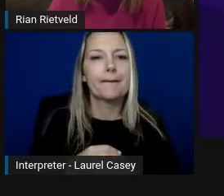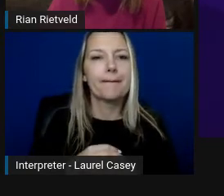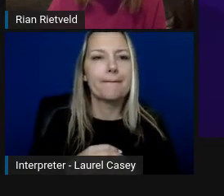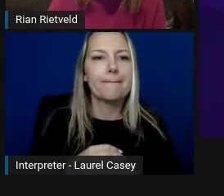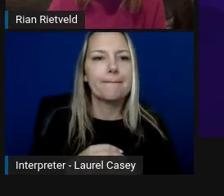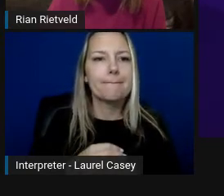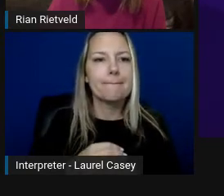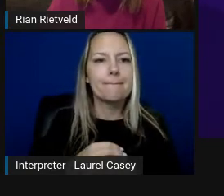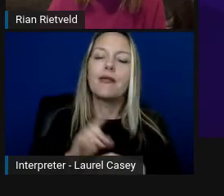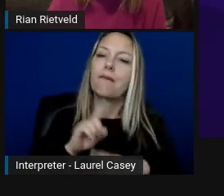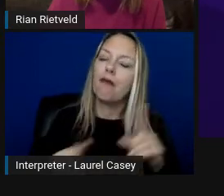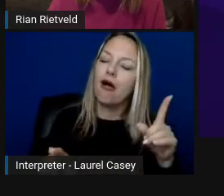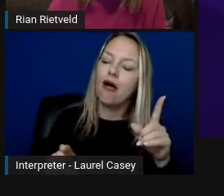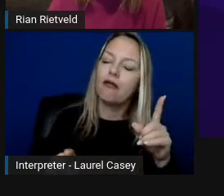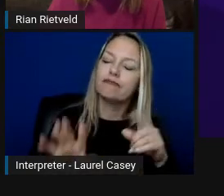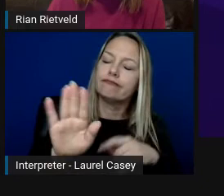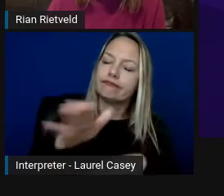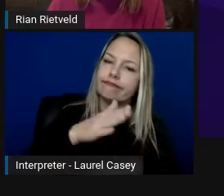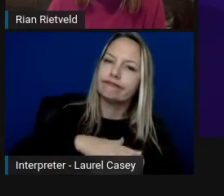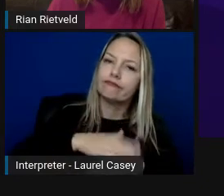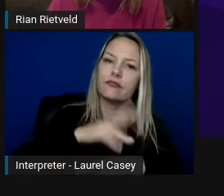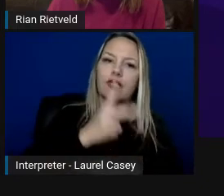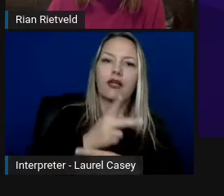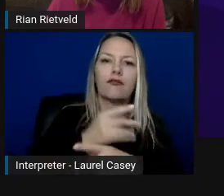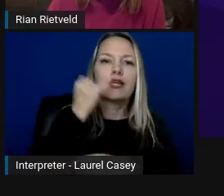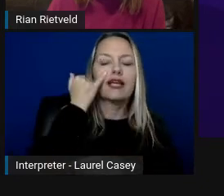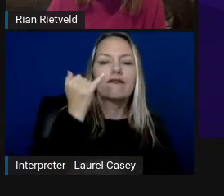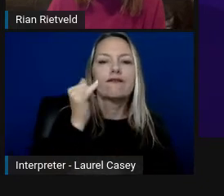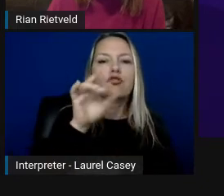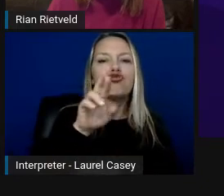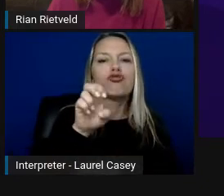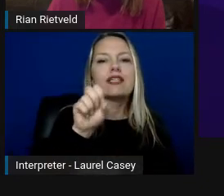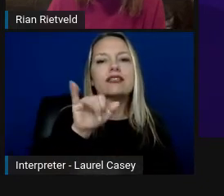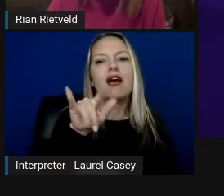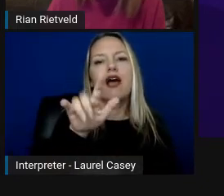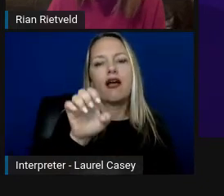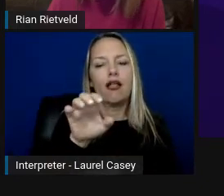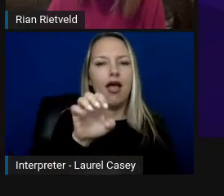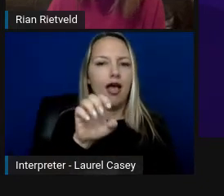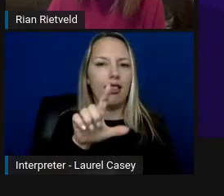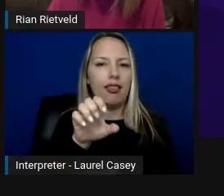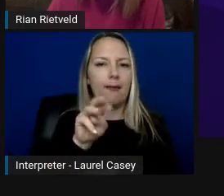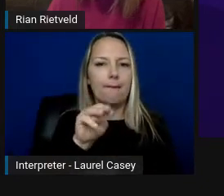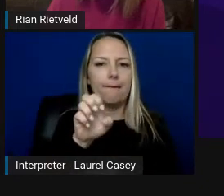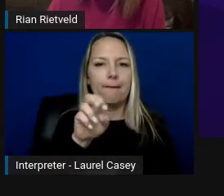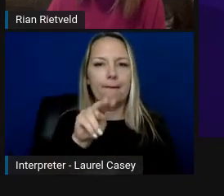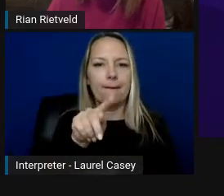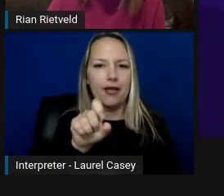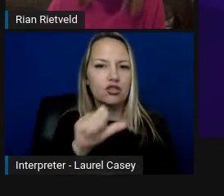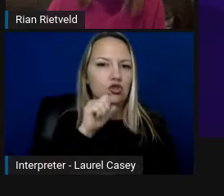You need to be careful when you restyle form elements and make sure you don't change the design so much